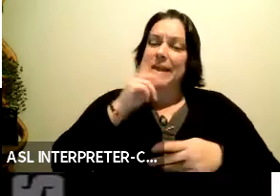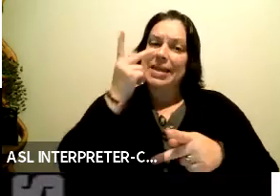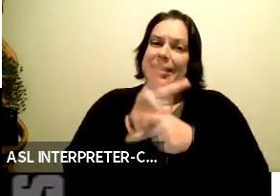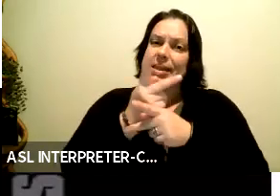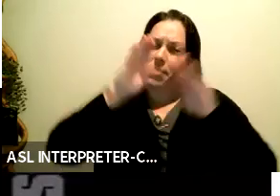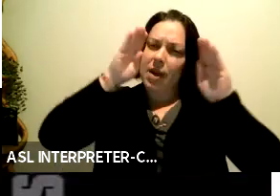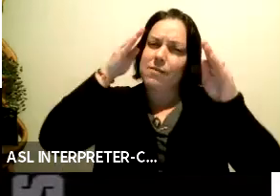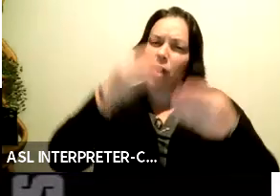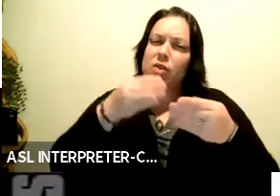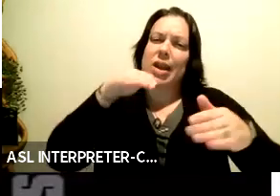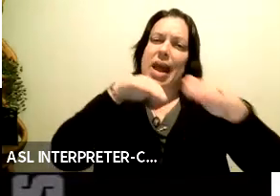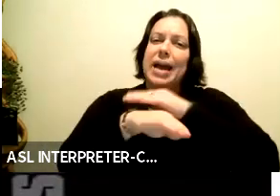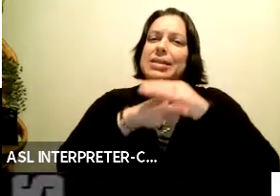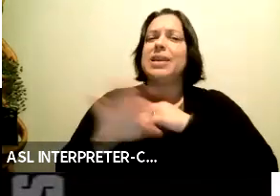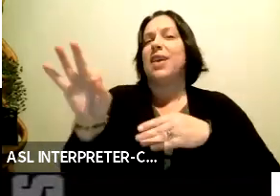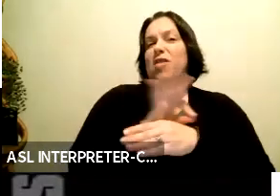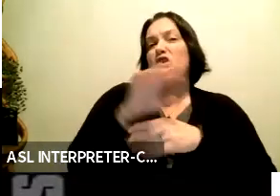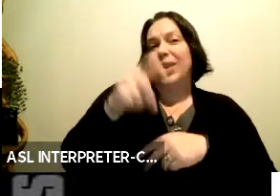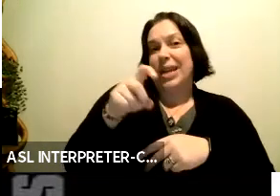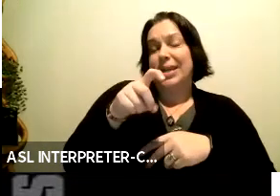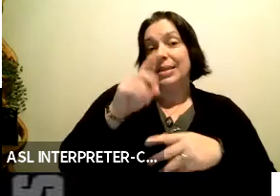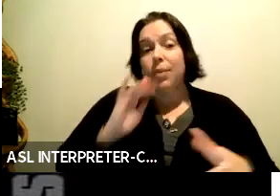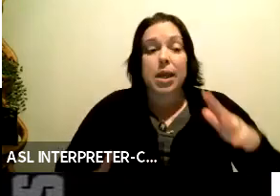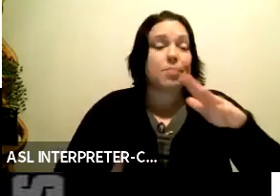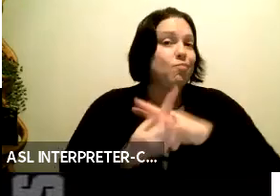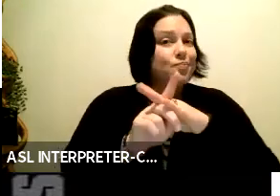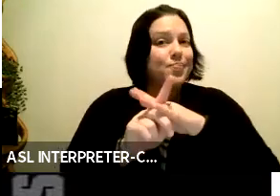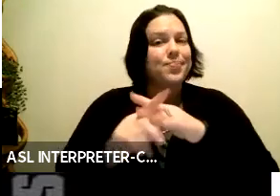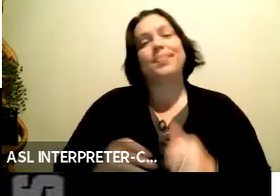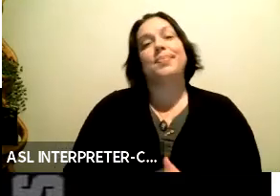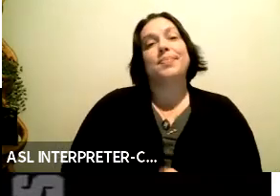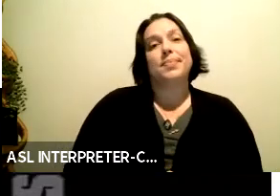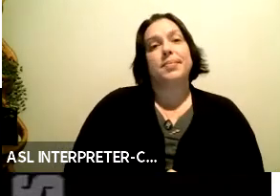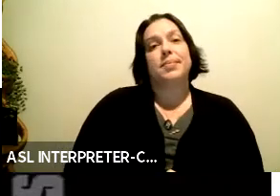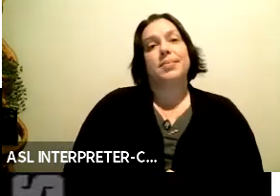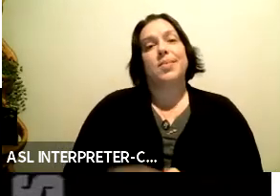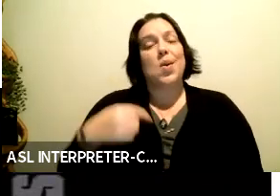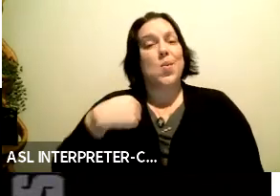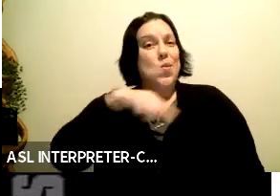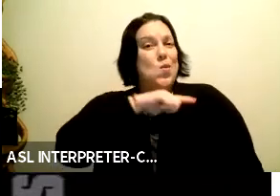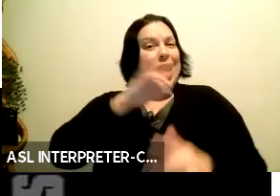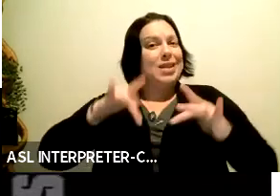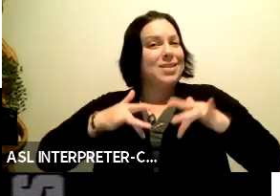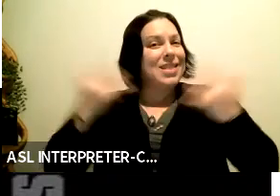access and functional needs that may rise. We are delighted that the statewide promotoras network